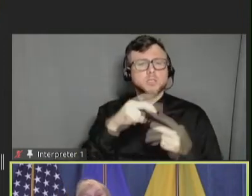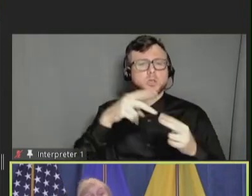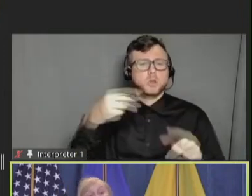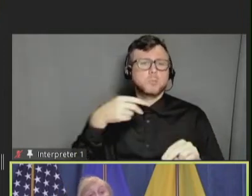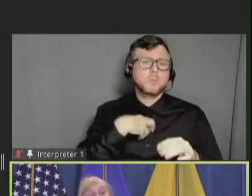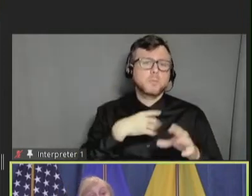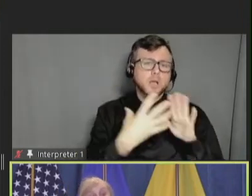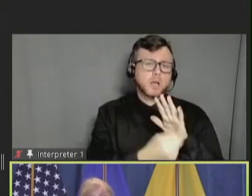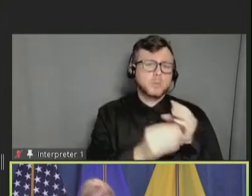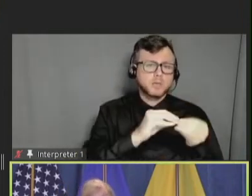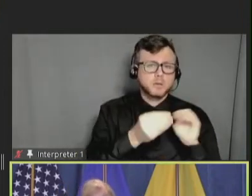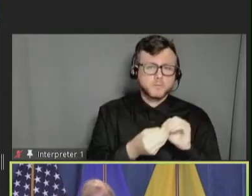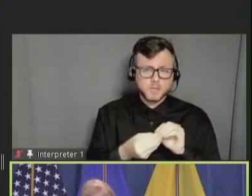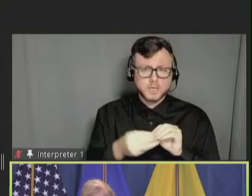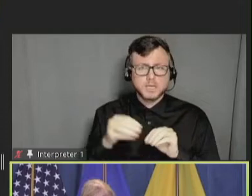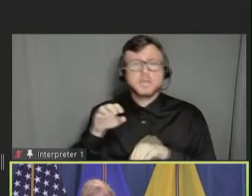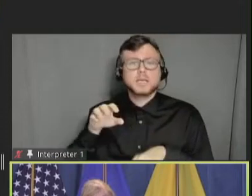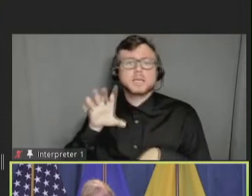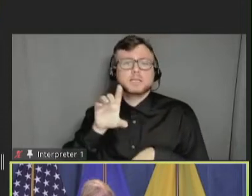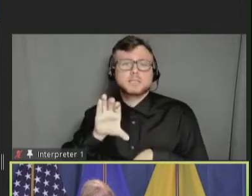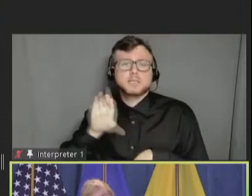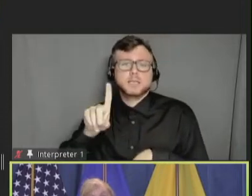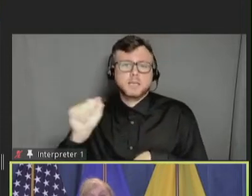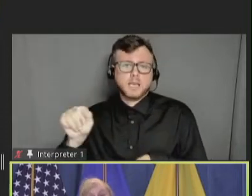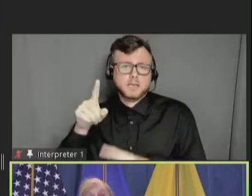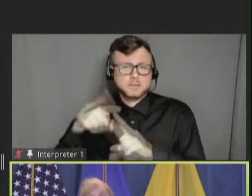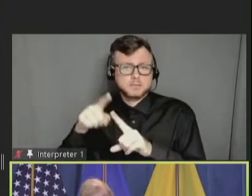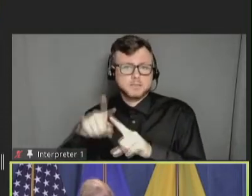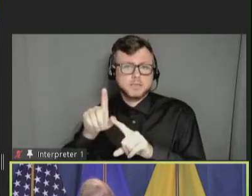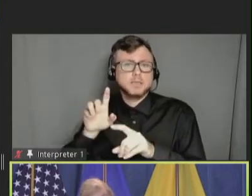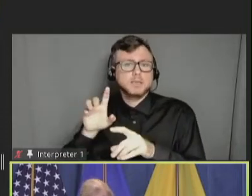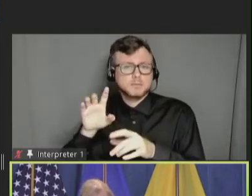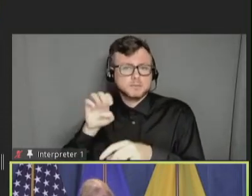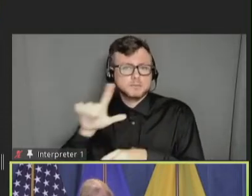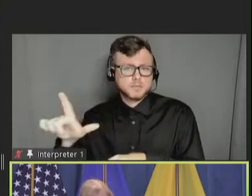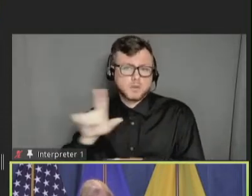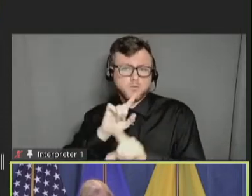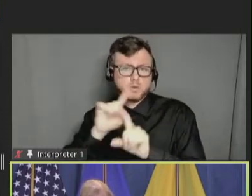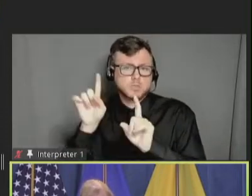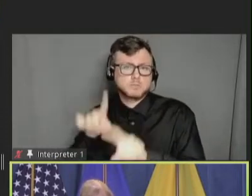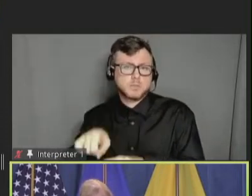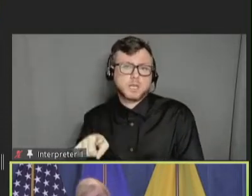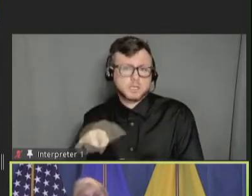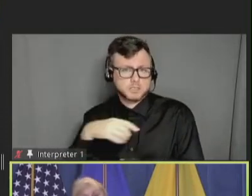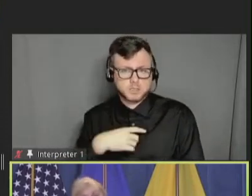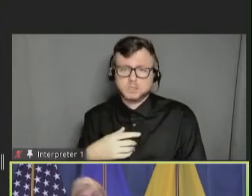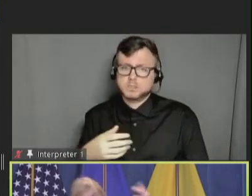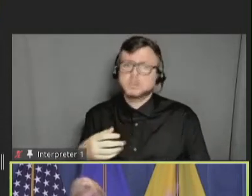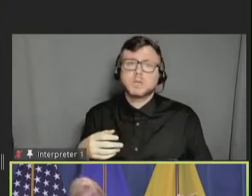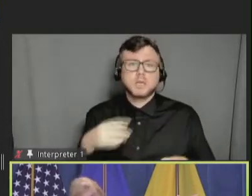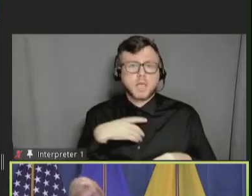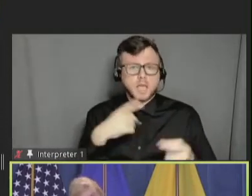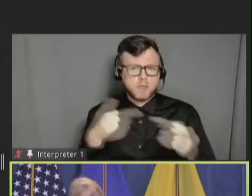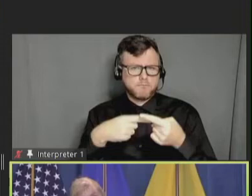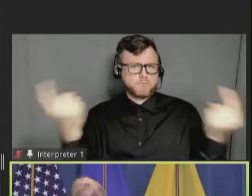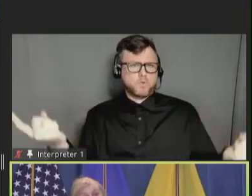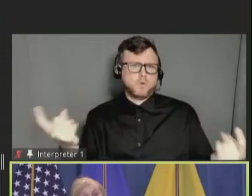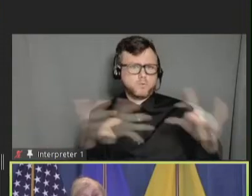CD8 T cell responses, there's a very good inverse correlation. The higher our CD8 responses are,